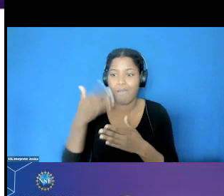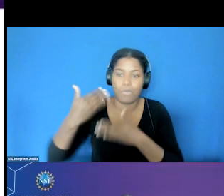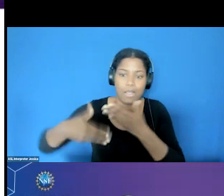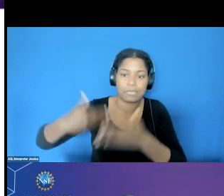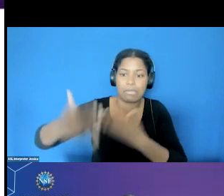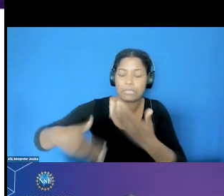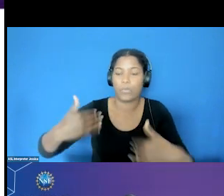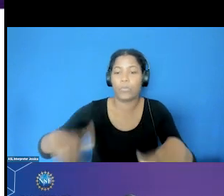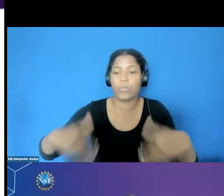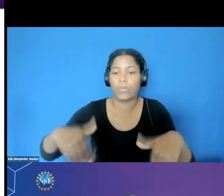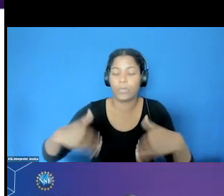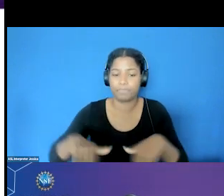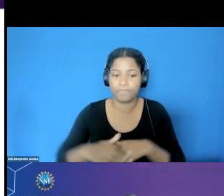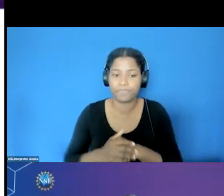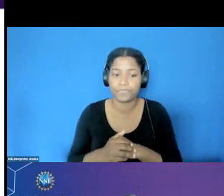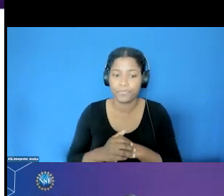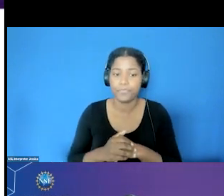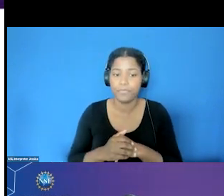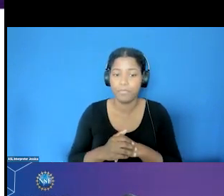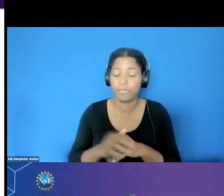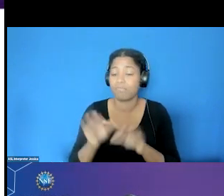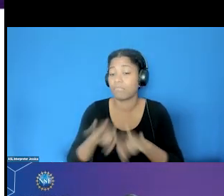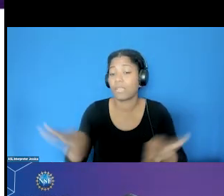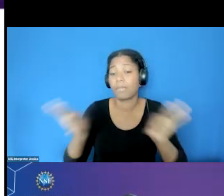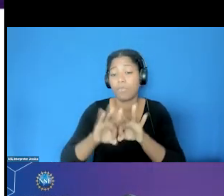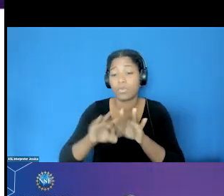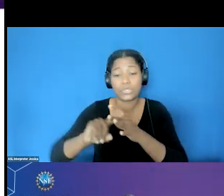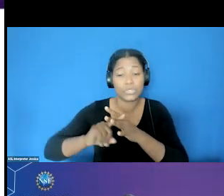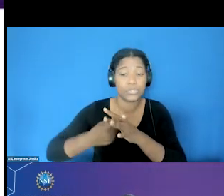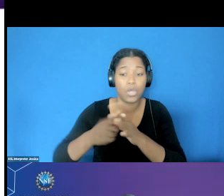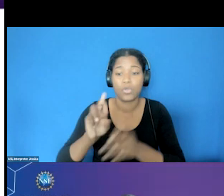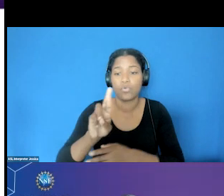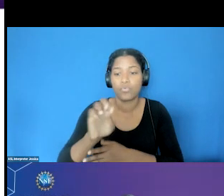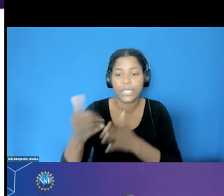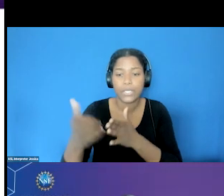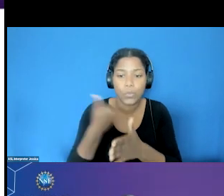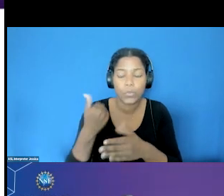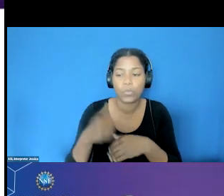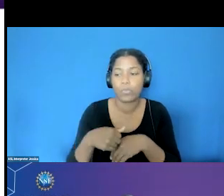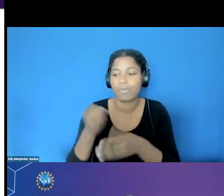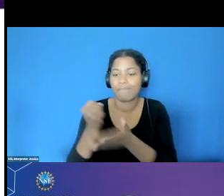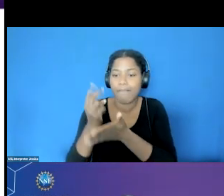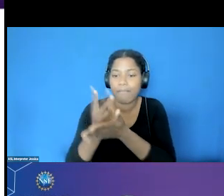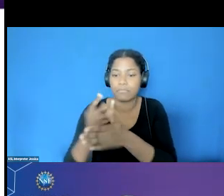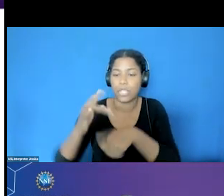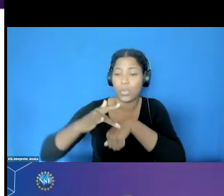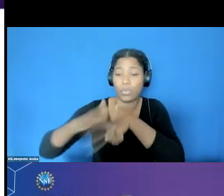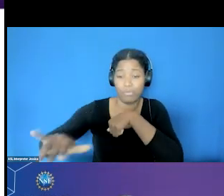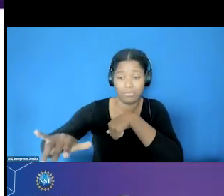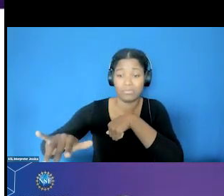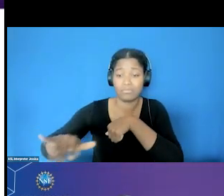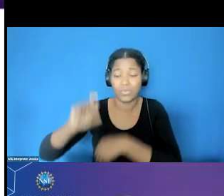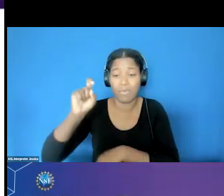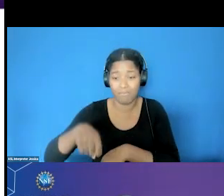And again, the idea is start renewing and revalidating because you have to revalidate.